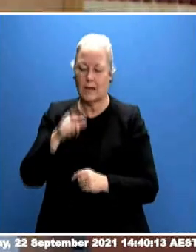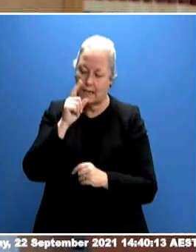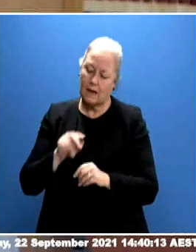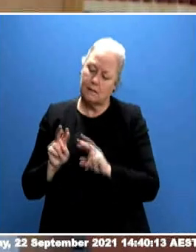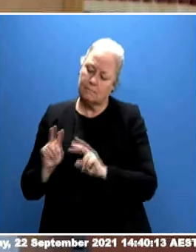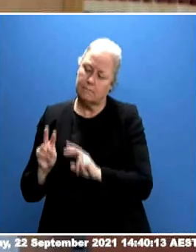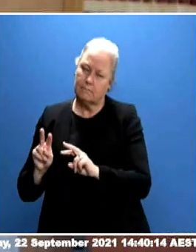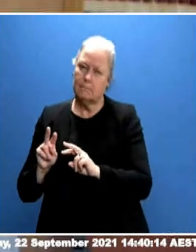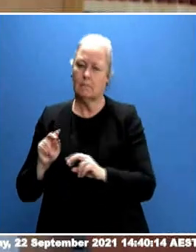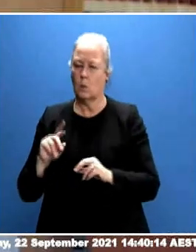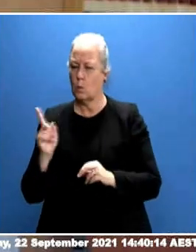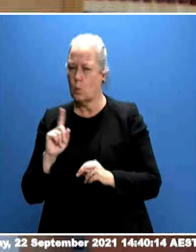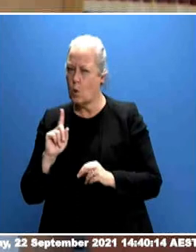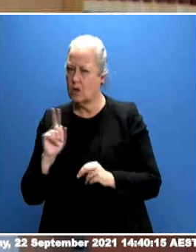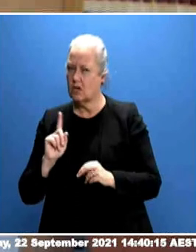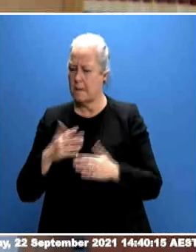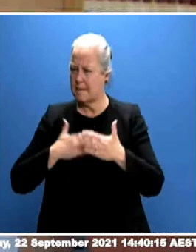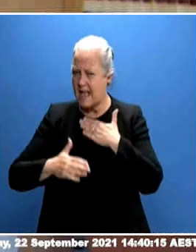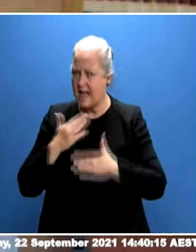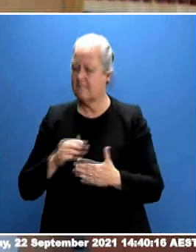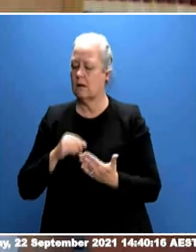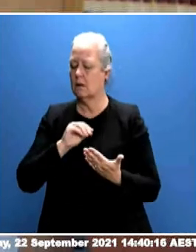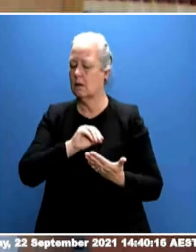indicators that help us provide some of that assessment.